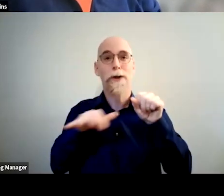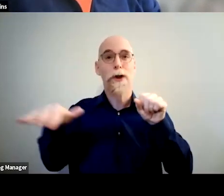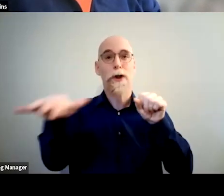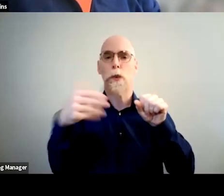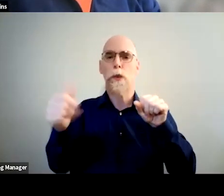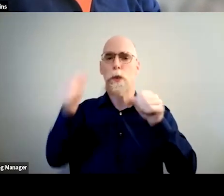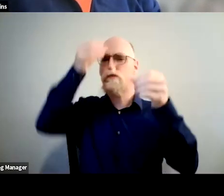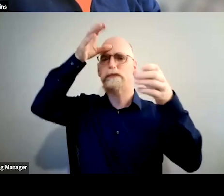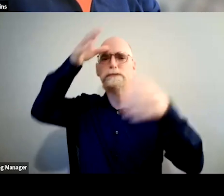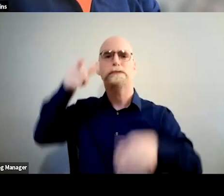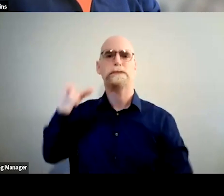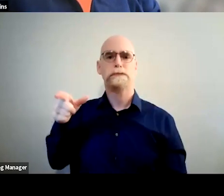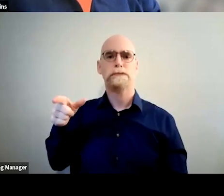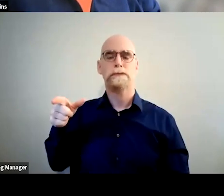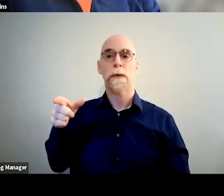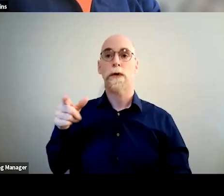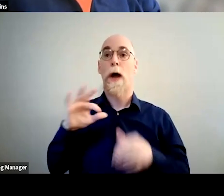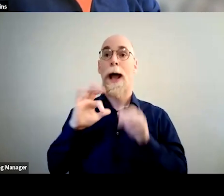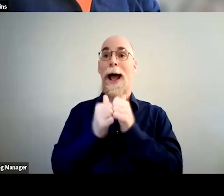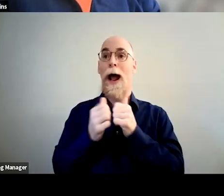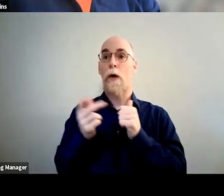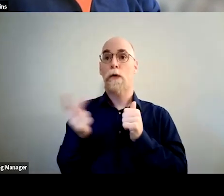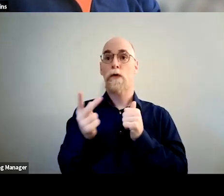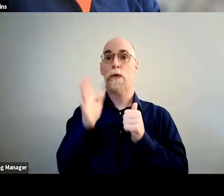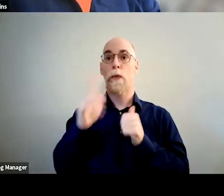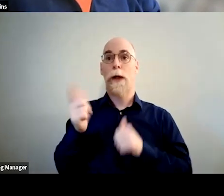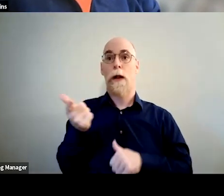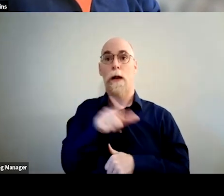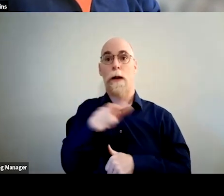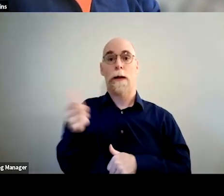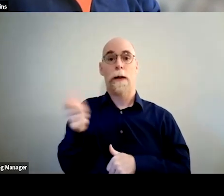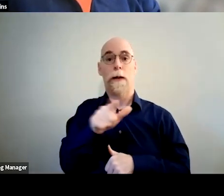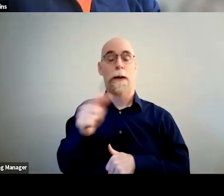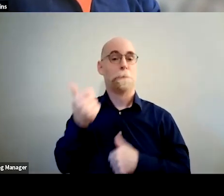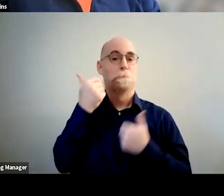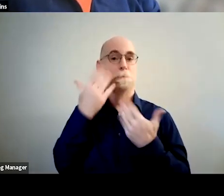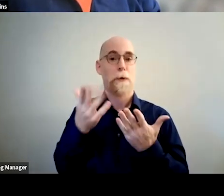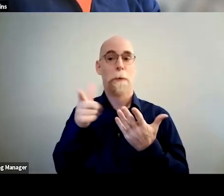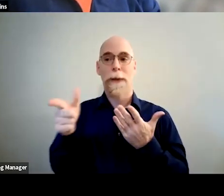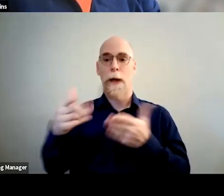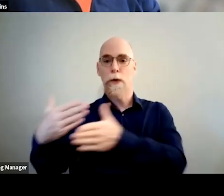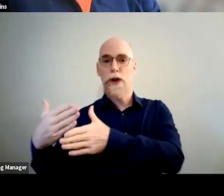you will find lots of information that you did not know about Baltimore. Thank you very much for